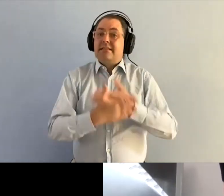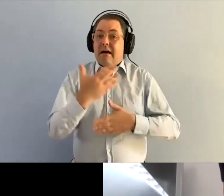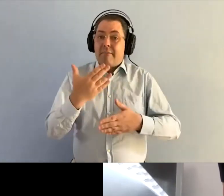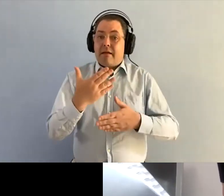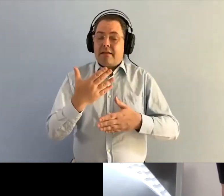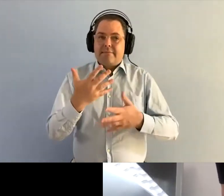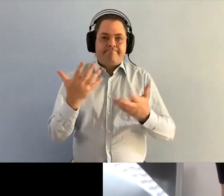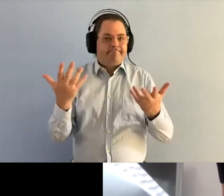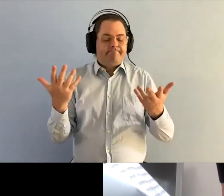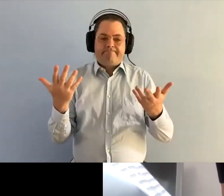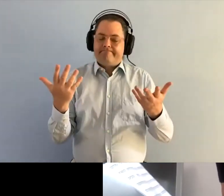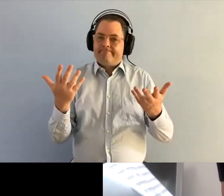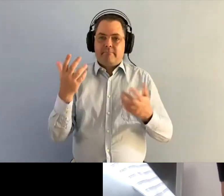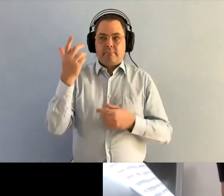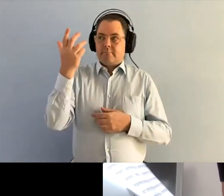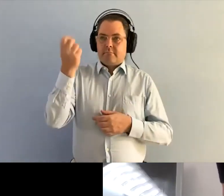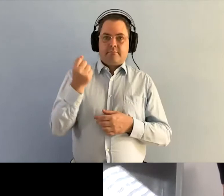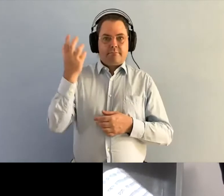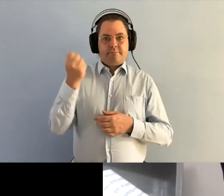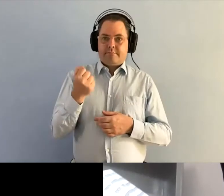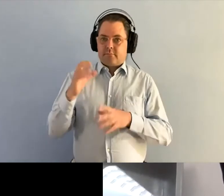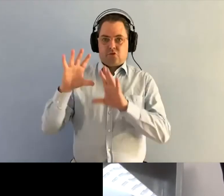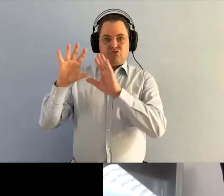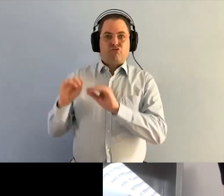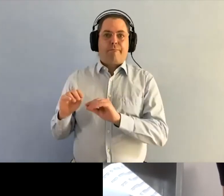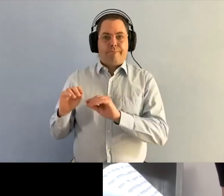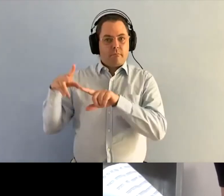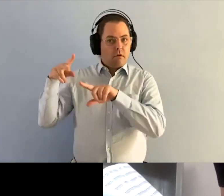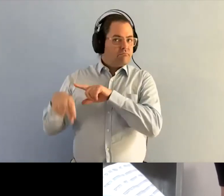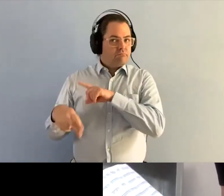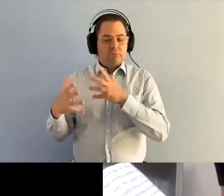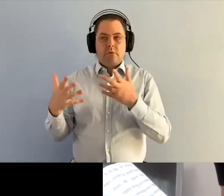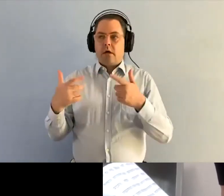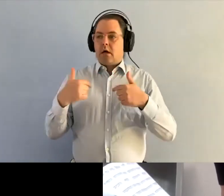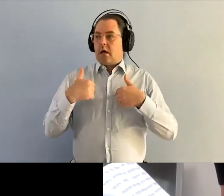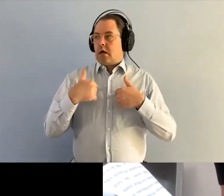the impact assessment was done. And the findings shows that people with